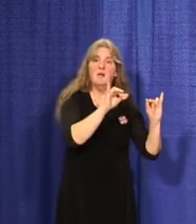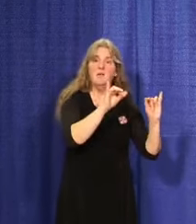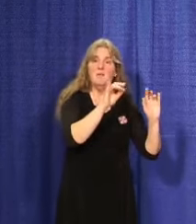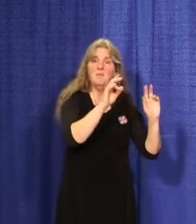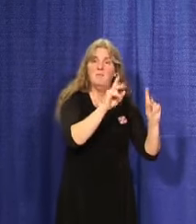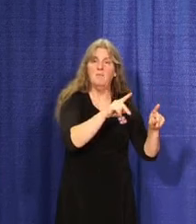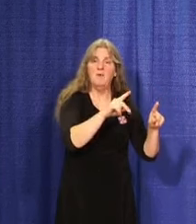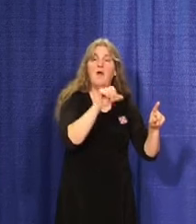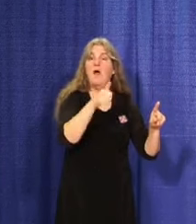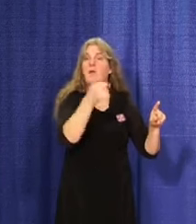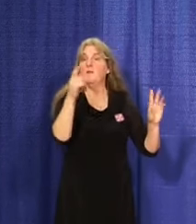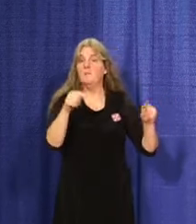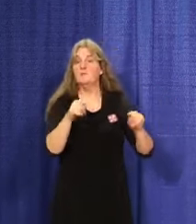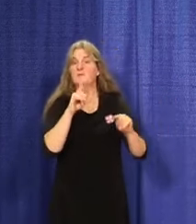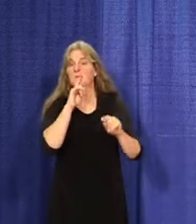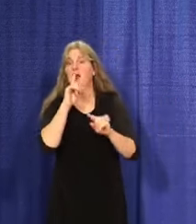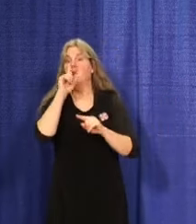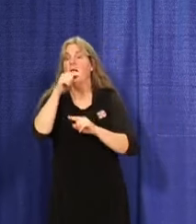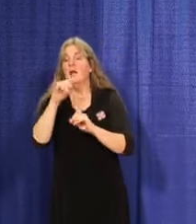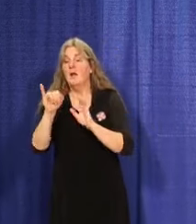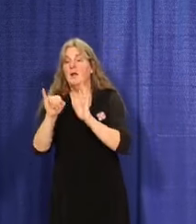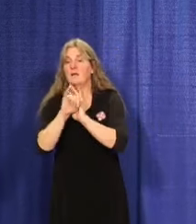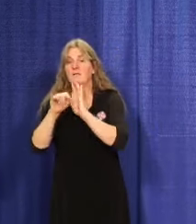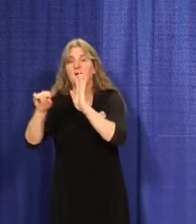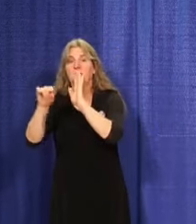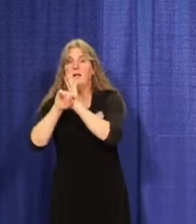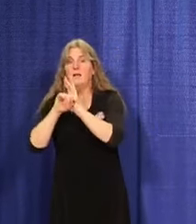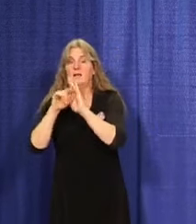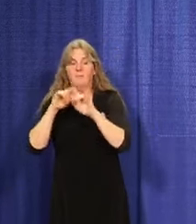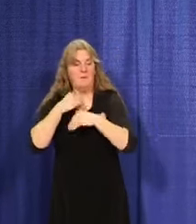contact droplet precautions that were already applied, just